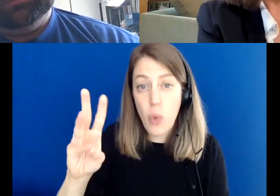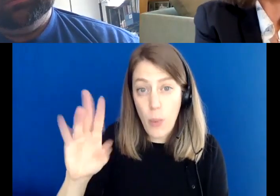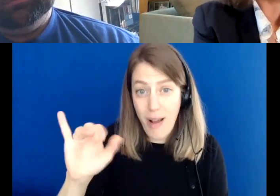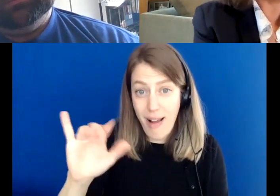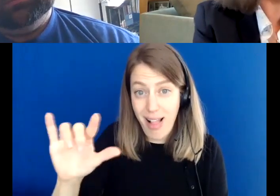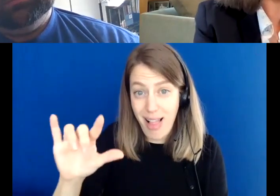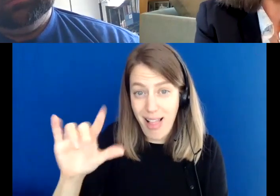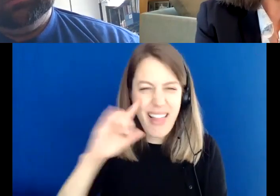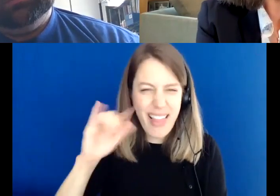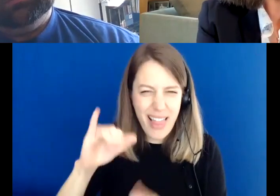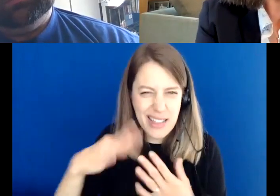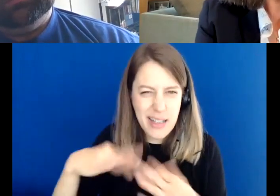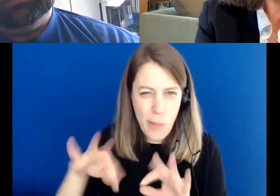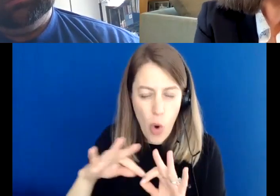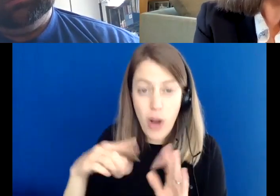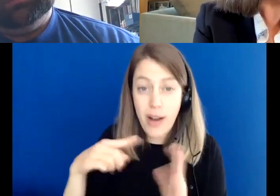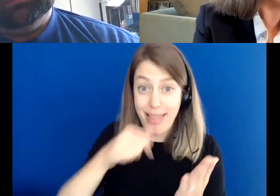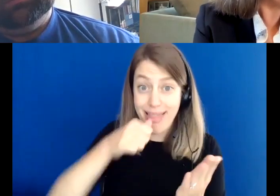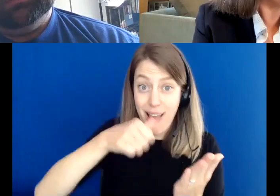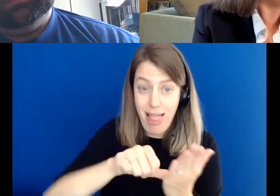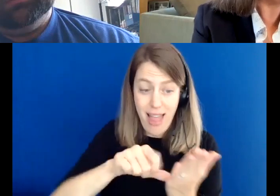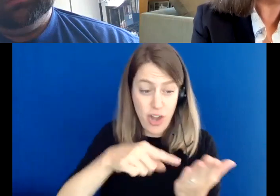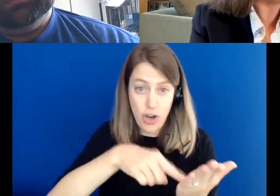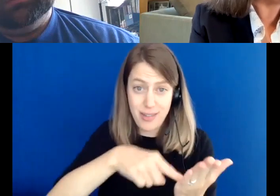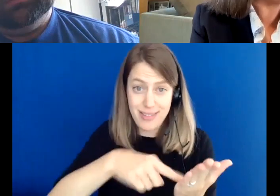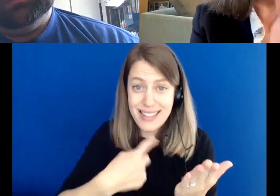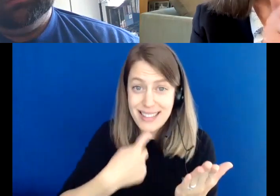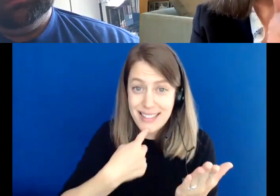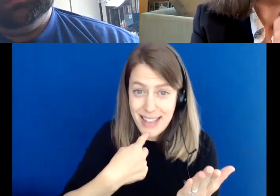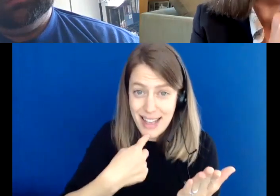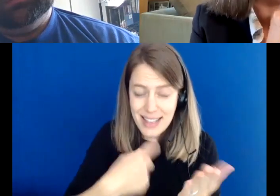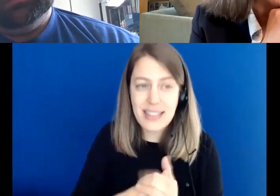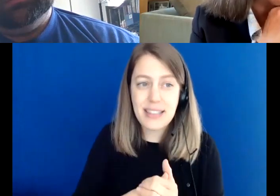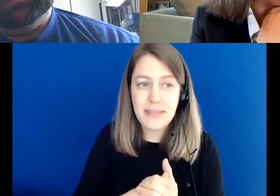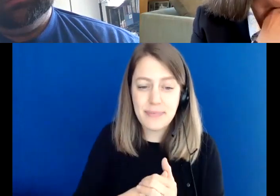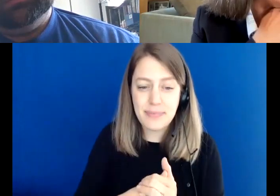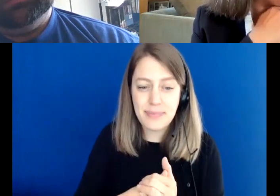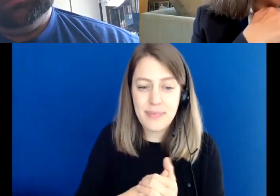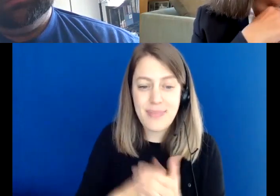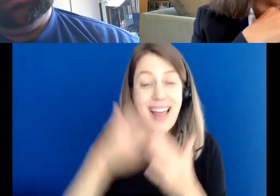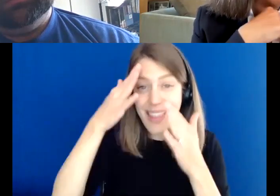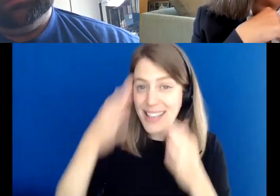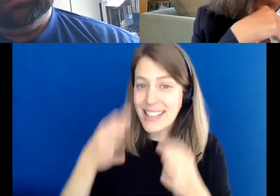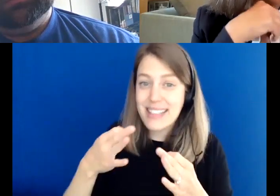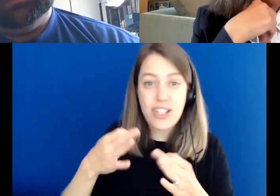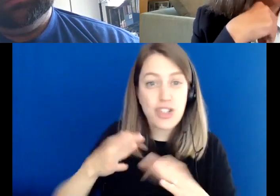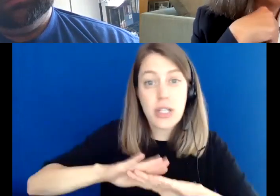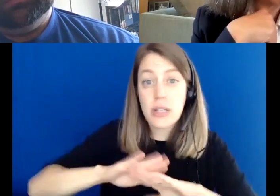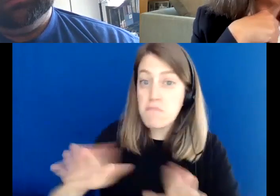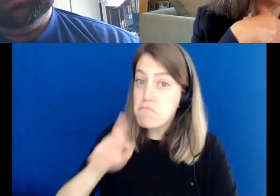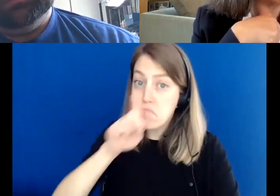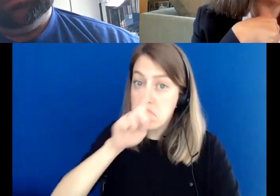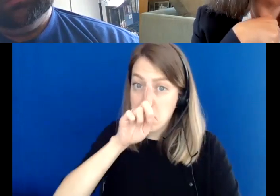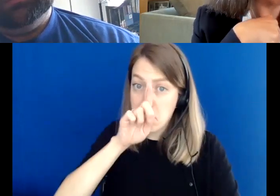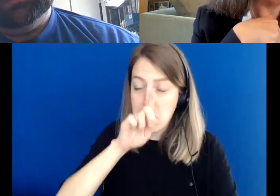He says, "What the decision does not decide is as important as what it does decide.